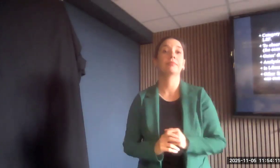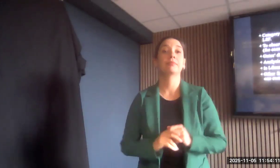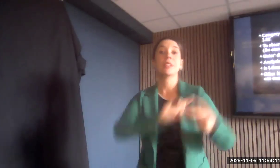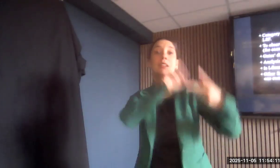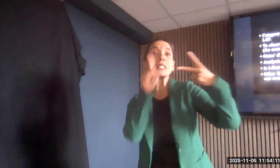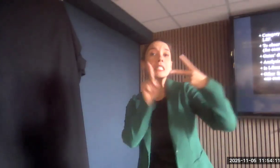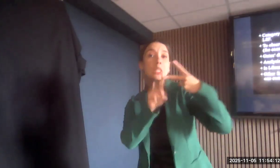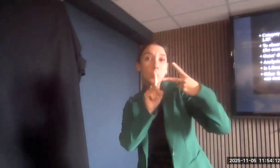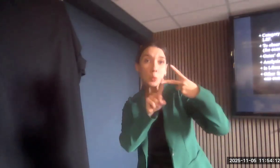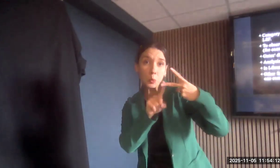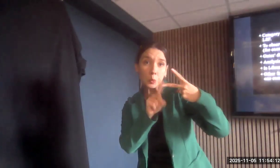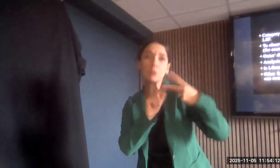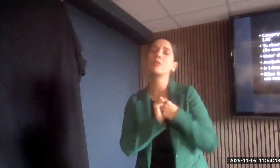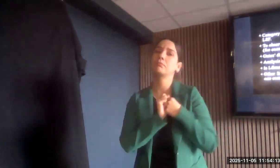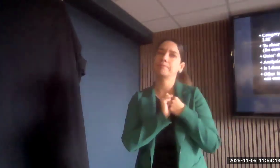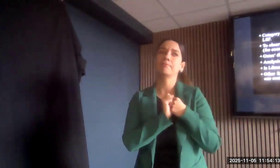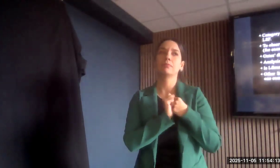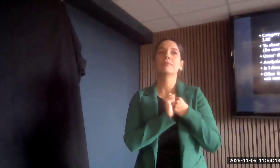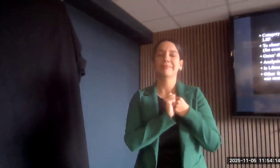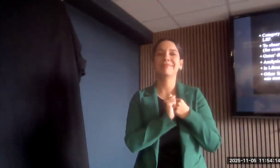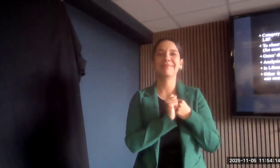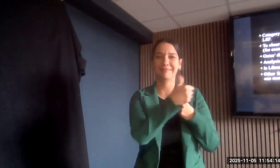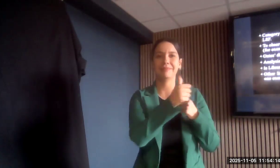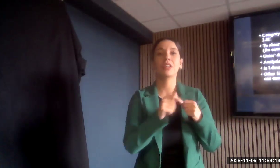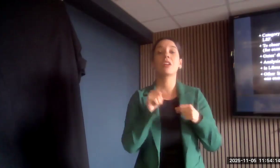Since we have the first earliest recordings of Libras, and some have changed.